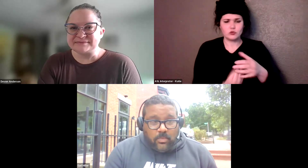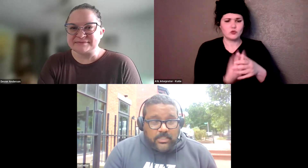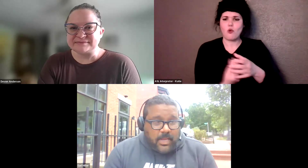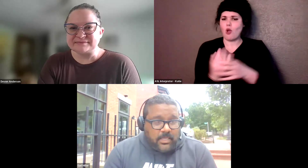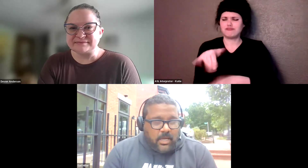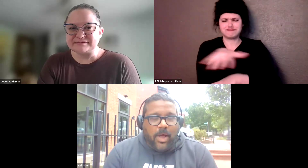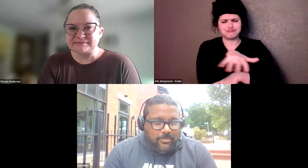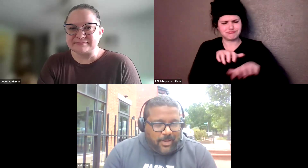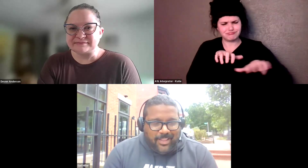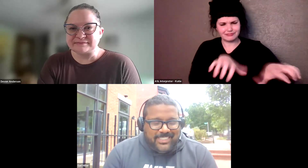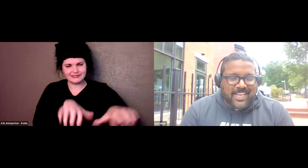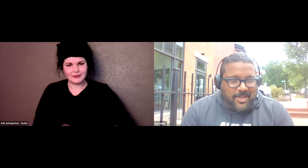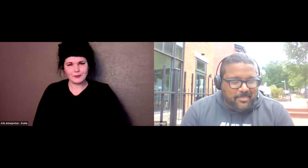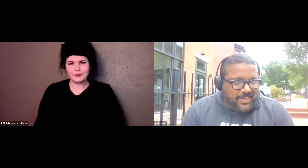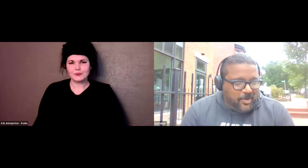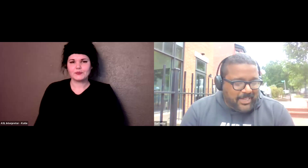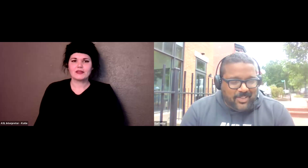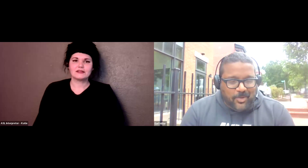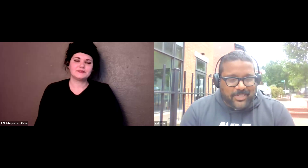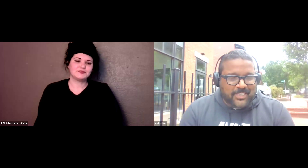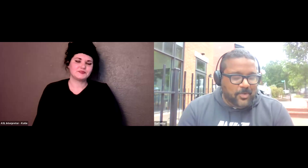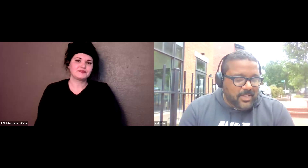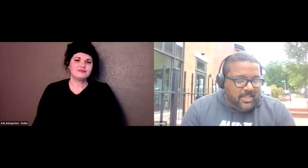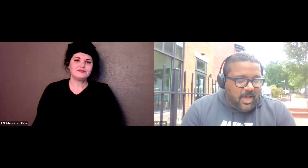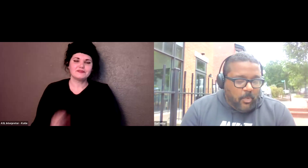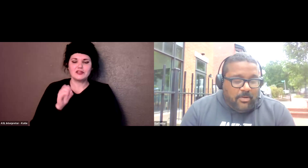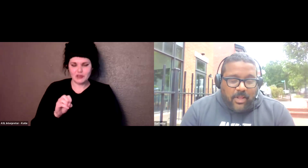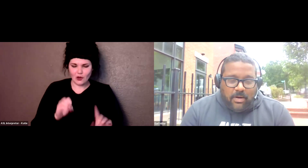the Western Wildflower Alliance. I'm going to go back to the old one, too. Wildflower